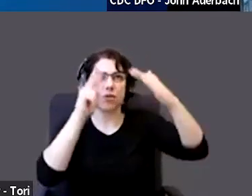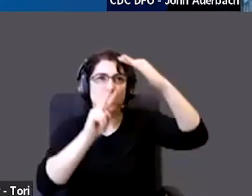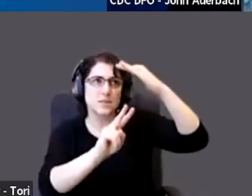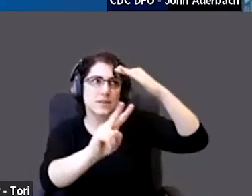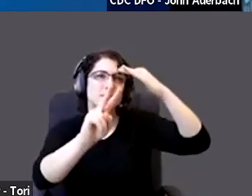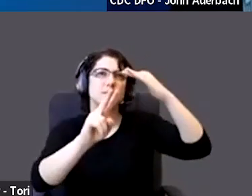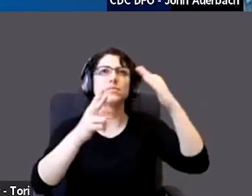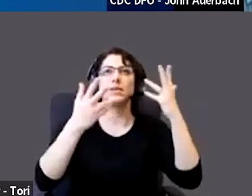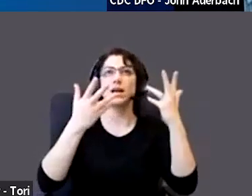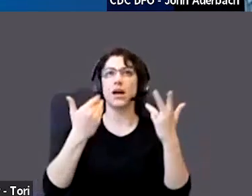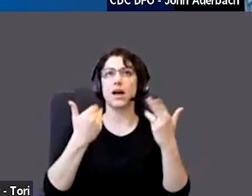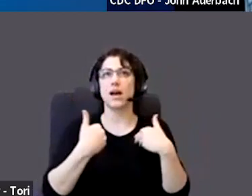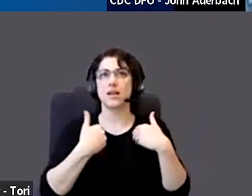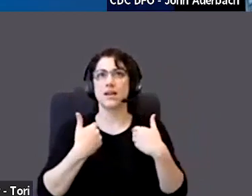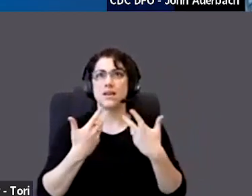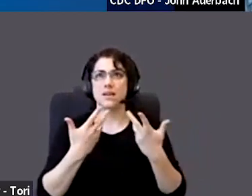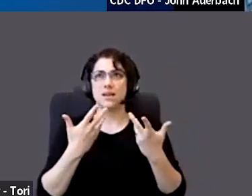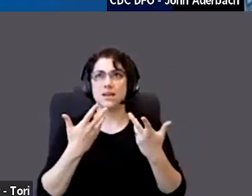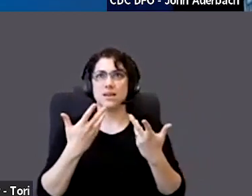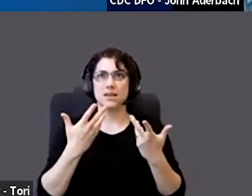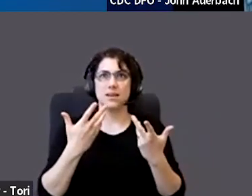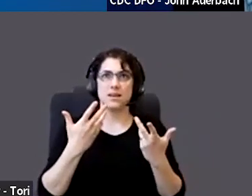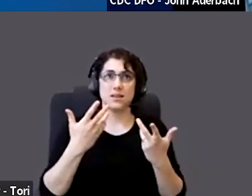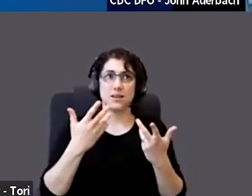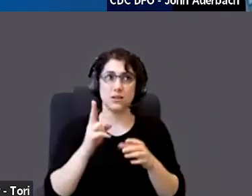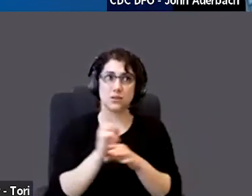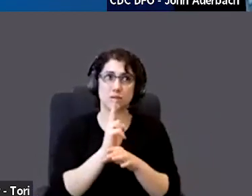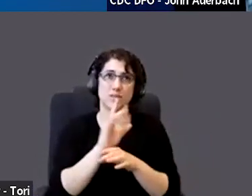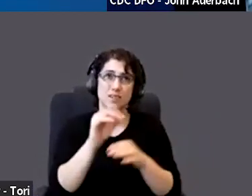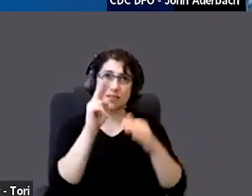that you provide so that they could do that forecasting often may not be equitable,